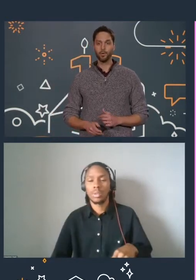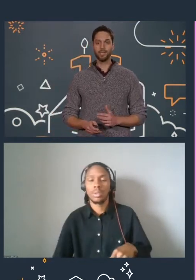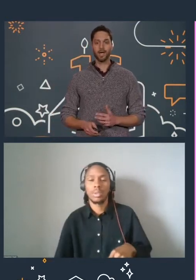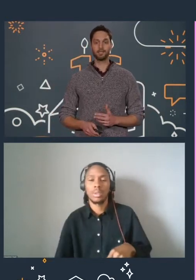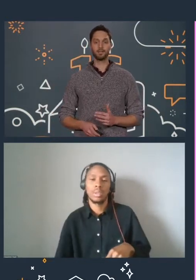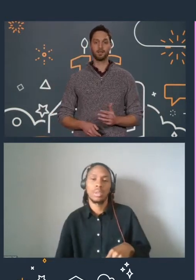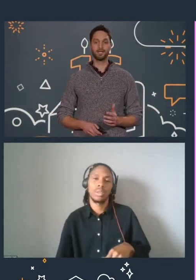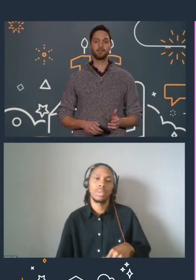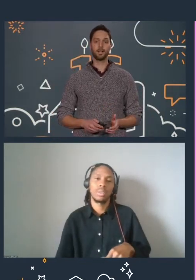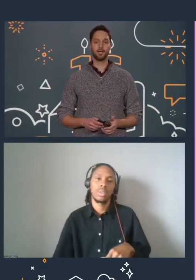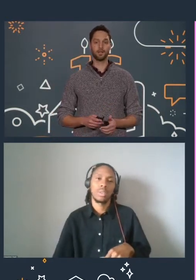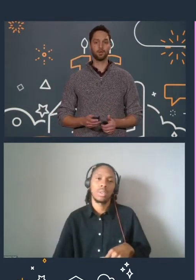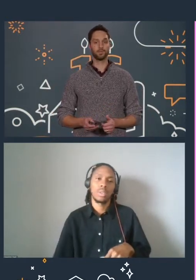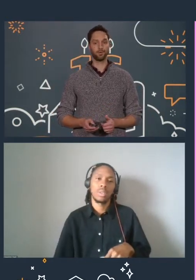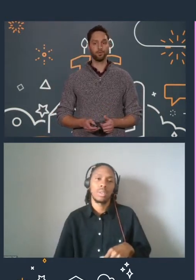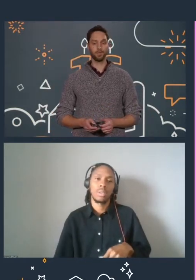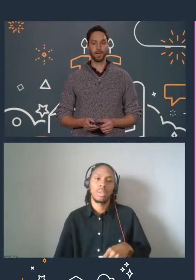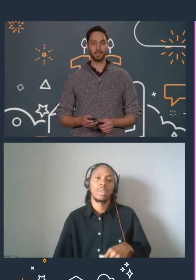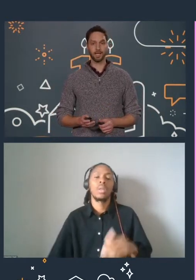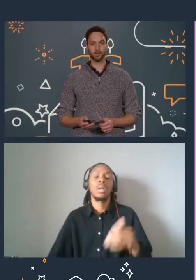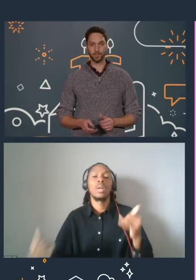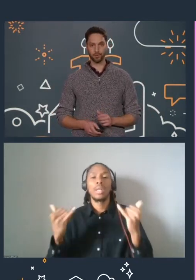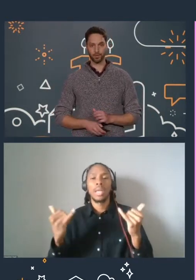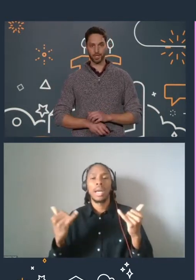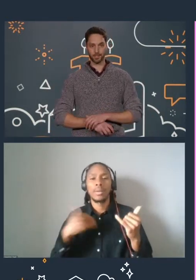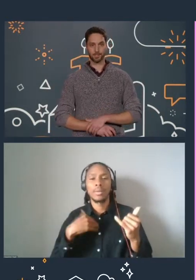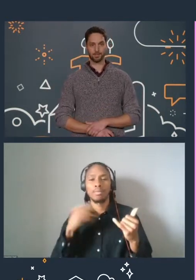With that, let's take a closer look at S3 Storage Lens.